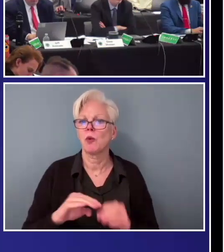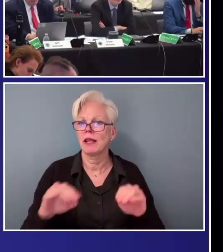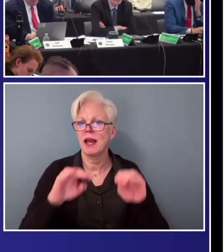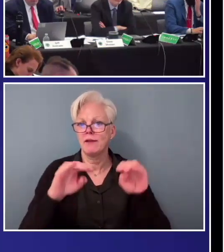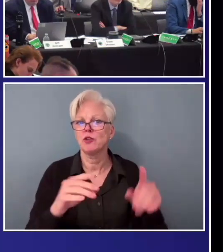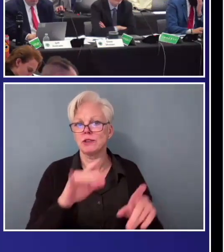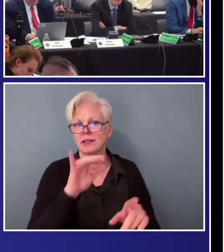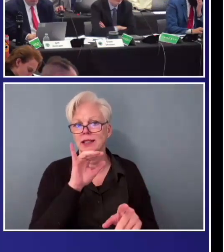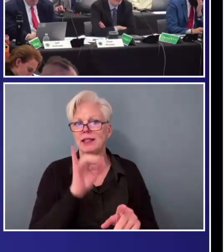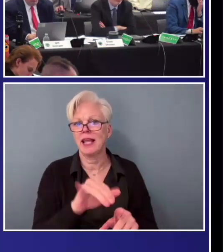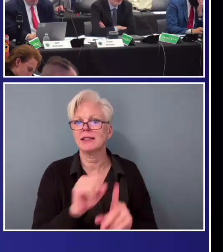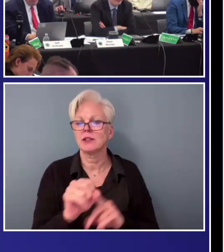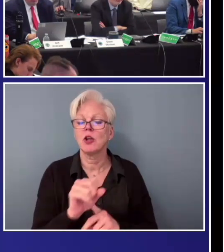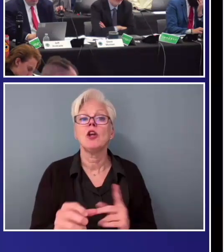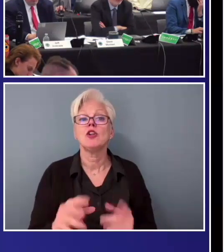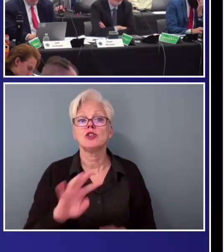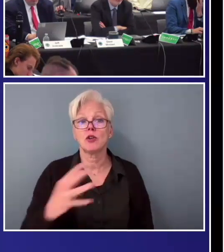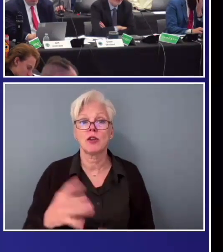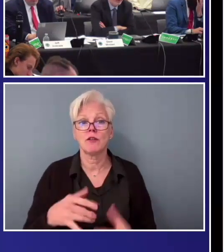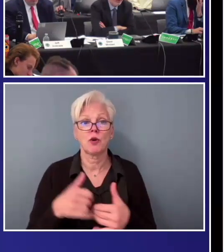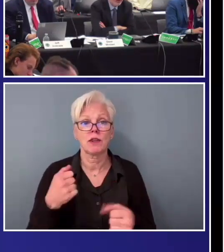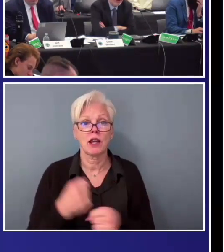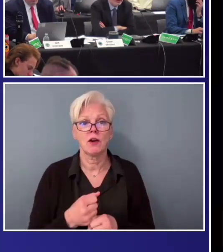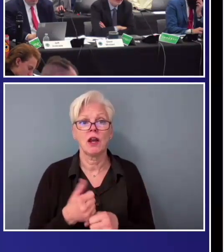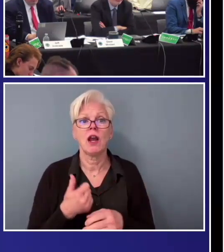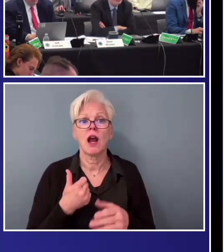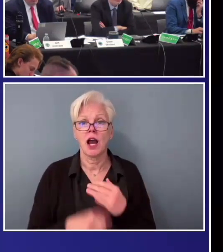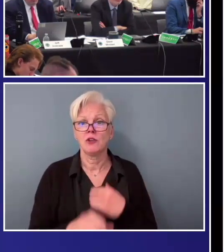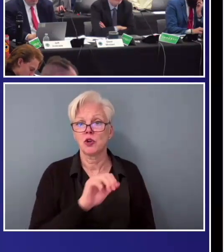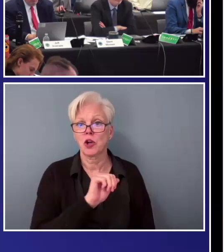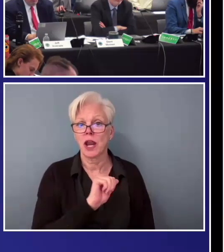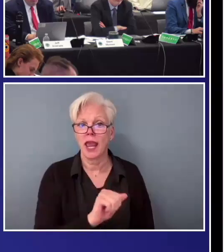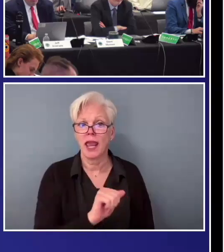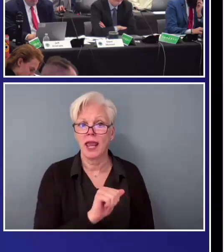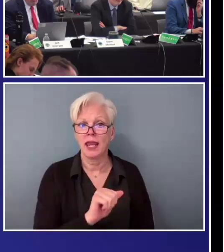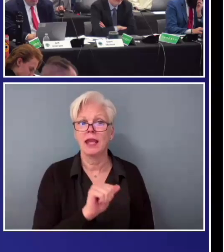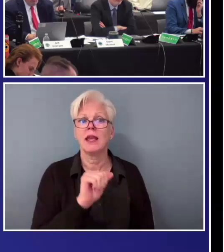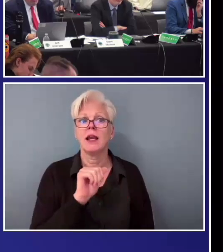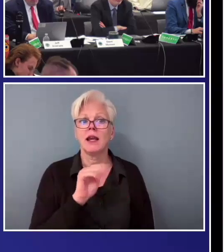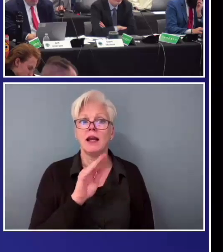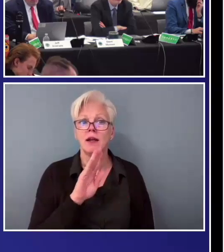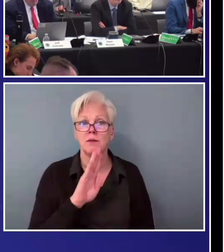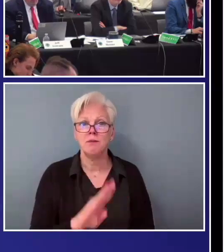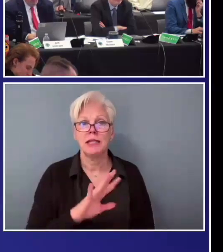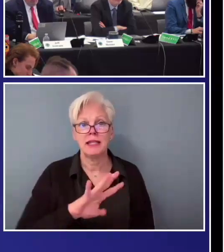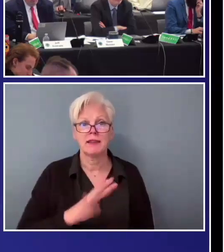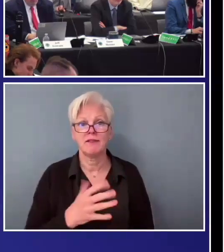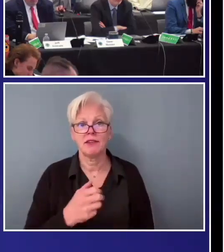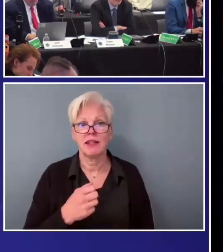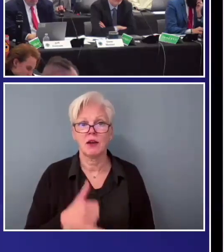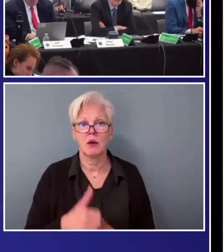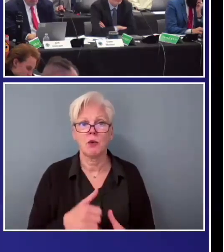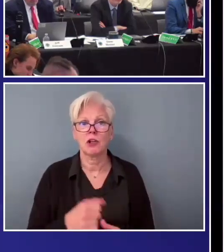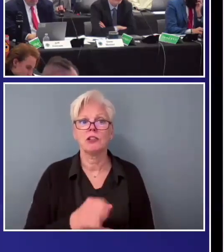So again, the fourth award year under, under A. B, the fifth award year, C, the sixth award year,